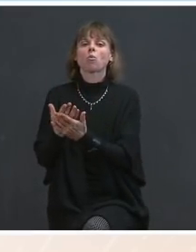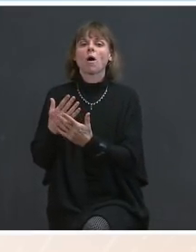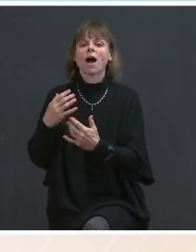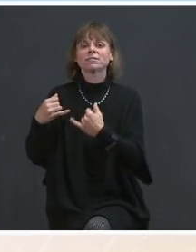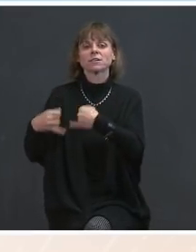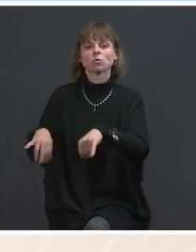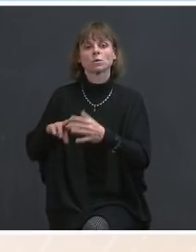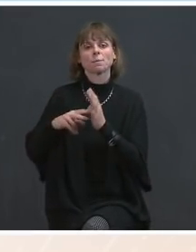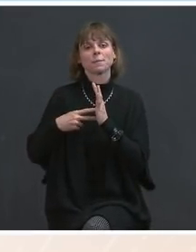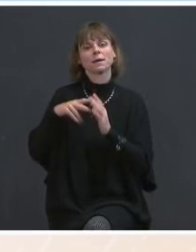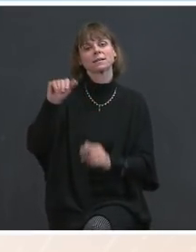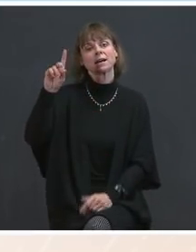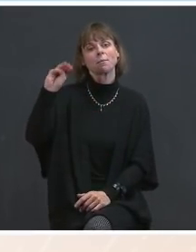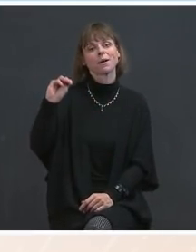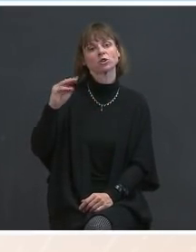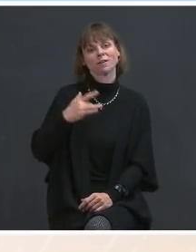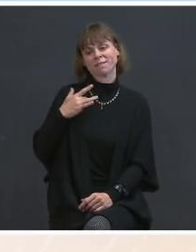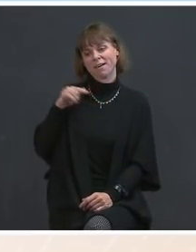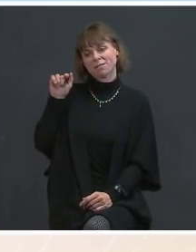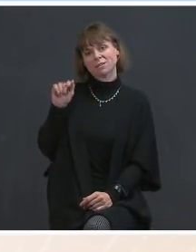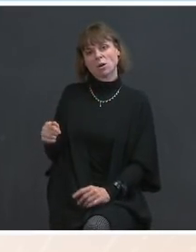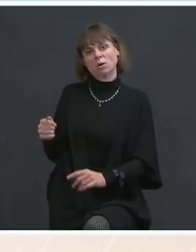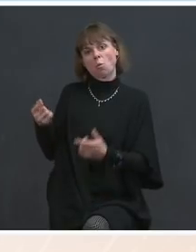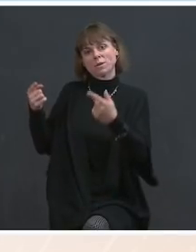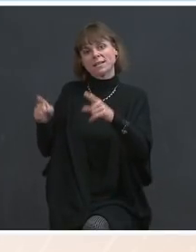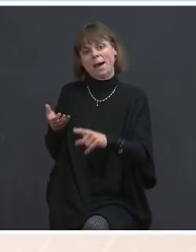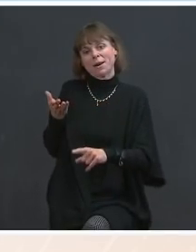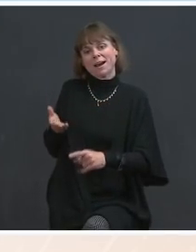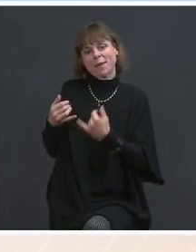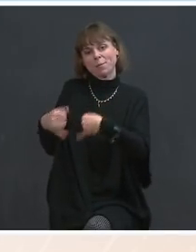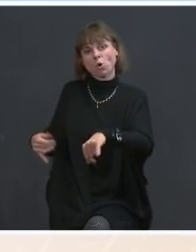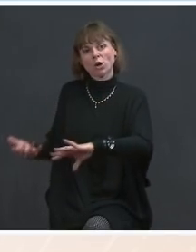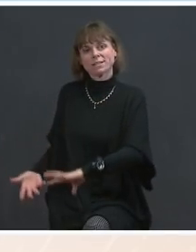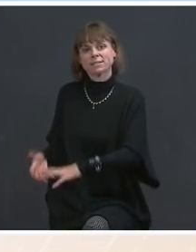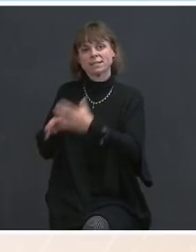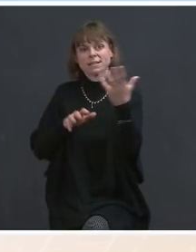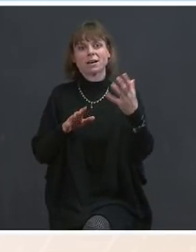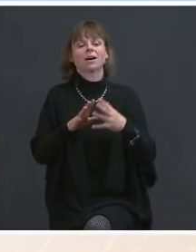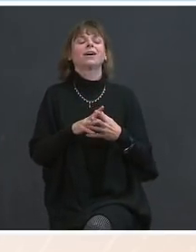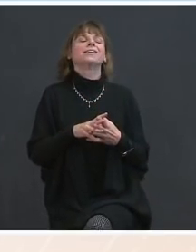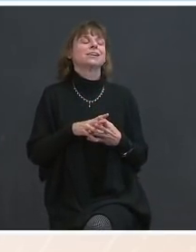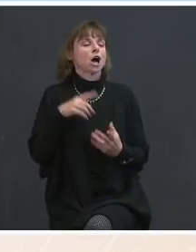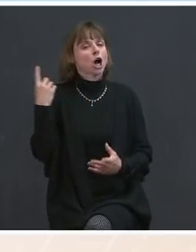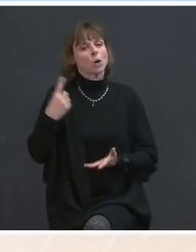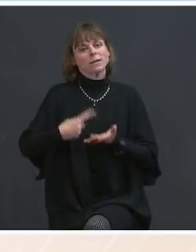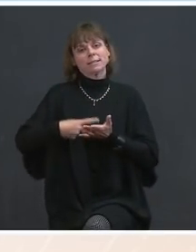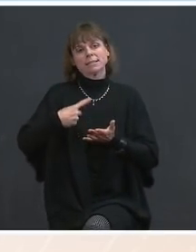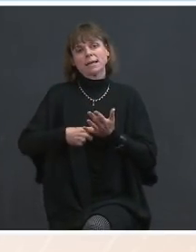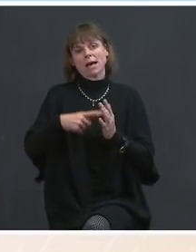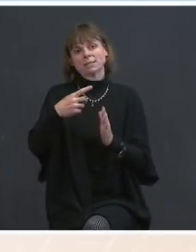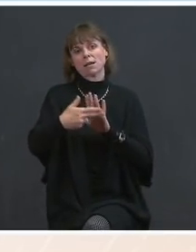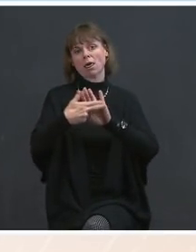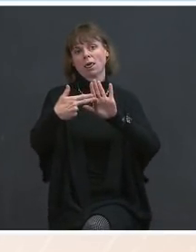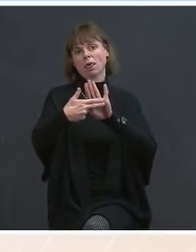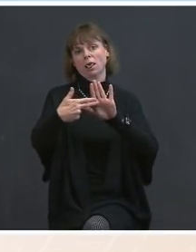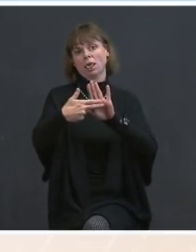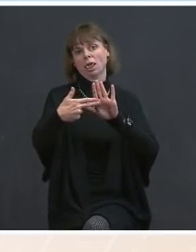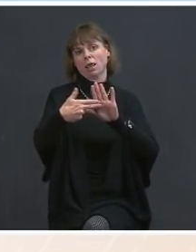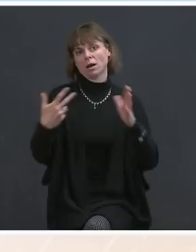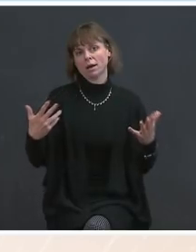at the border is a disaster? Ms. Psaki: I know that we always get into the fun of labels around here, but I would say our focus is on solutions.